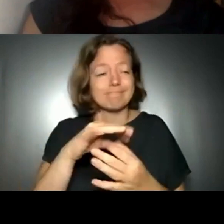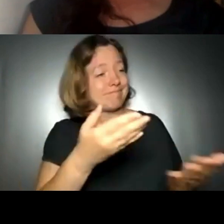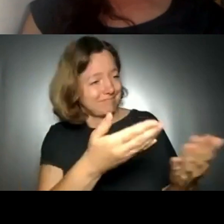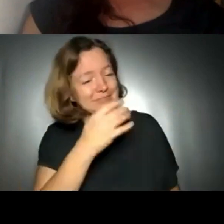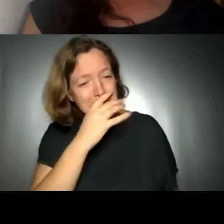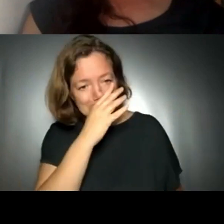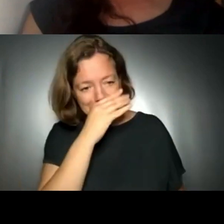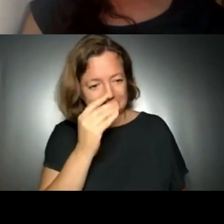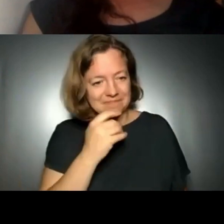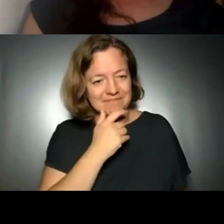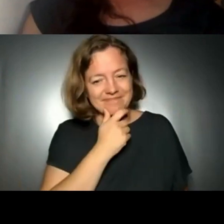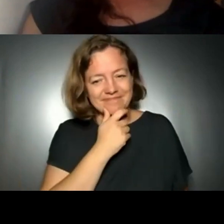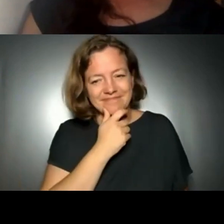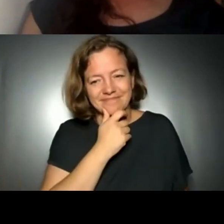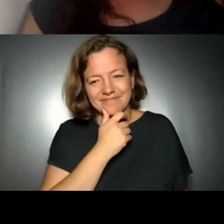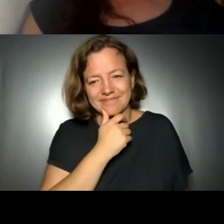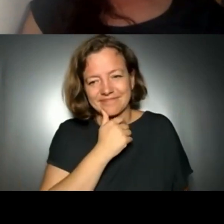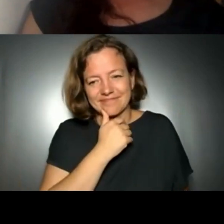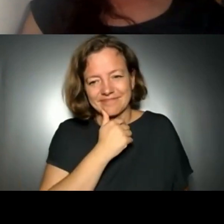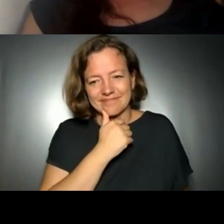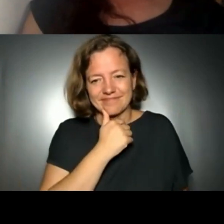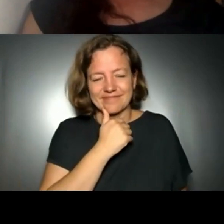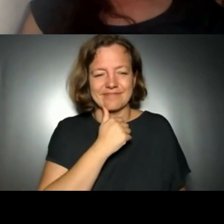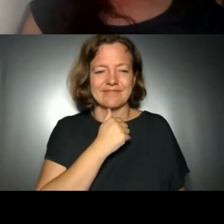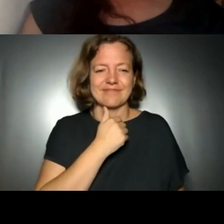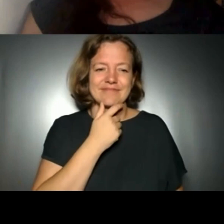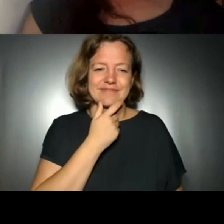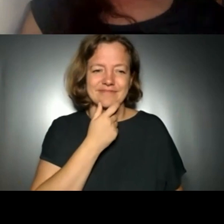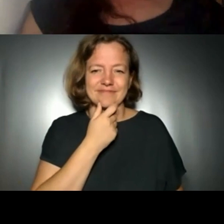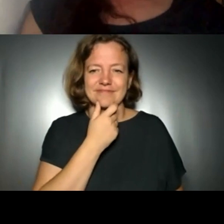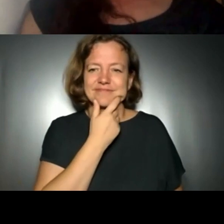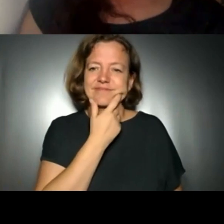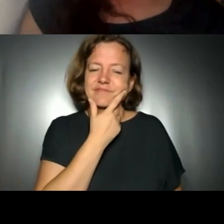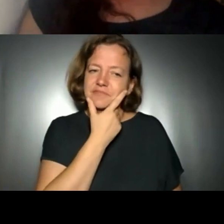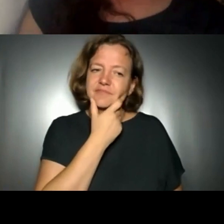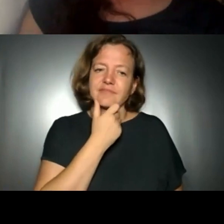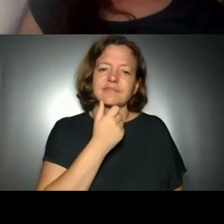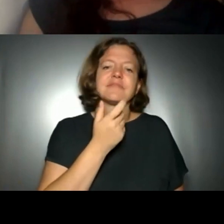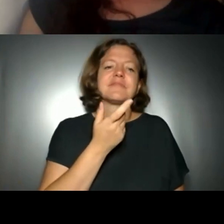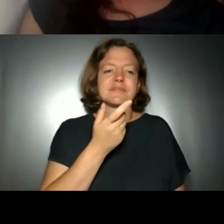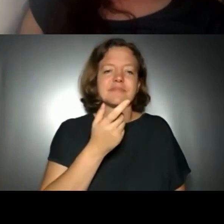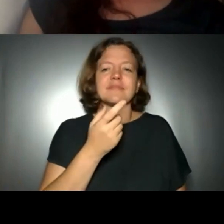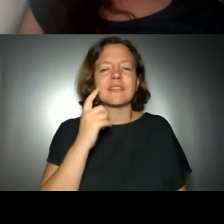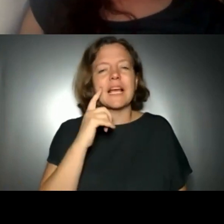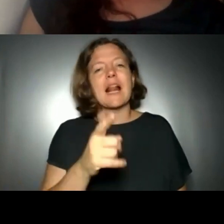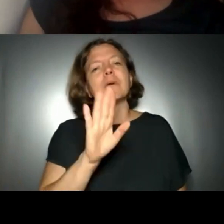Noa Winter: I would also like to hear what you have to say to that because I think that is a really important question.